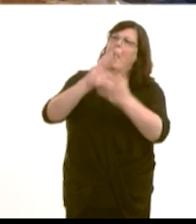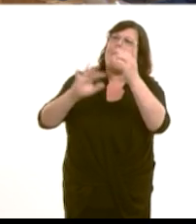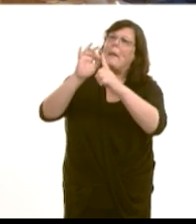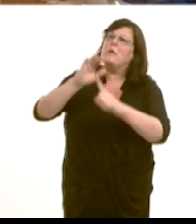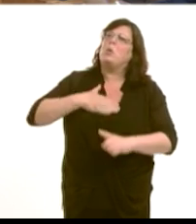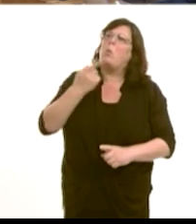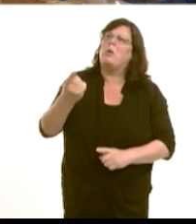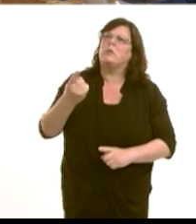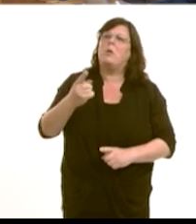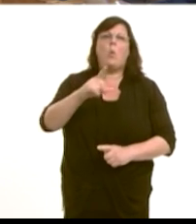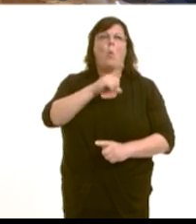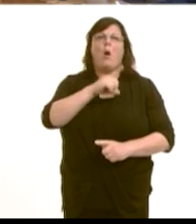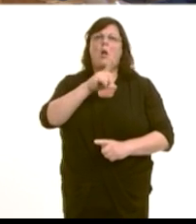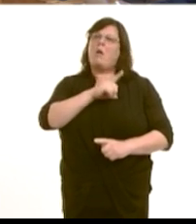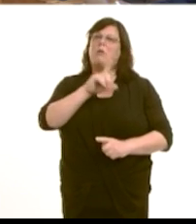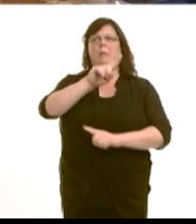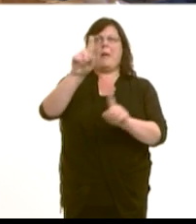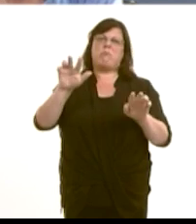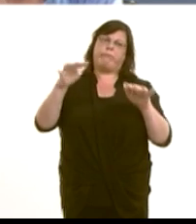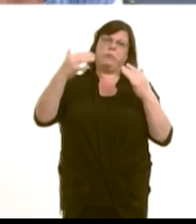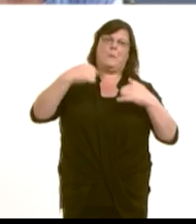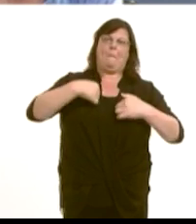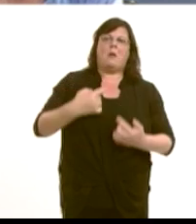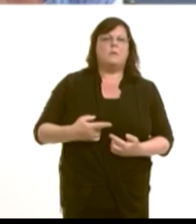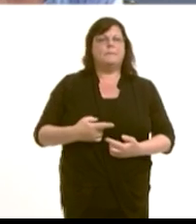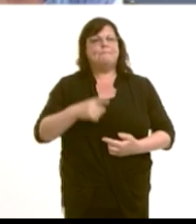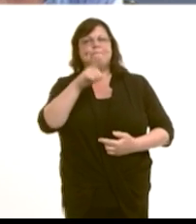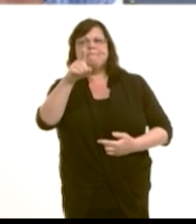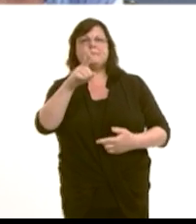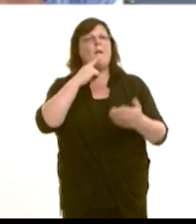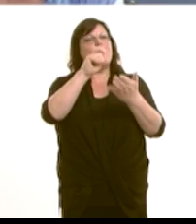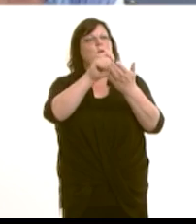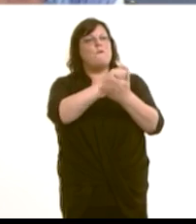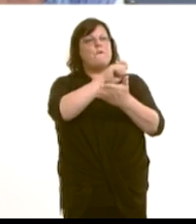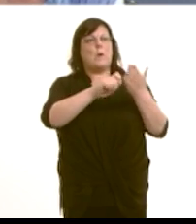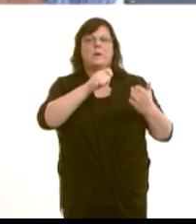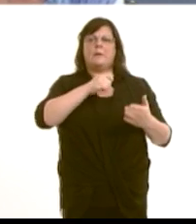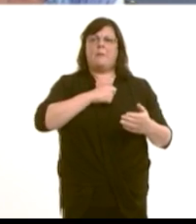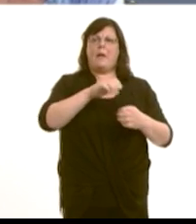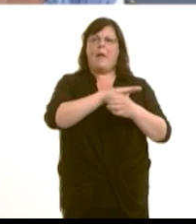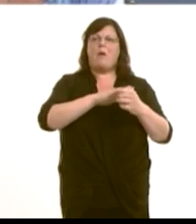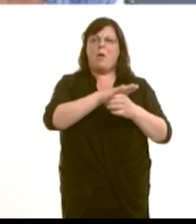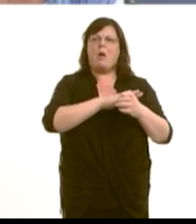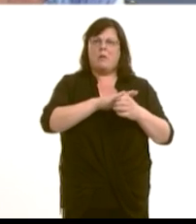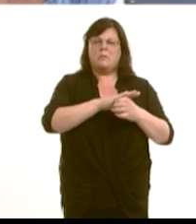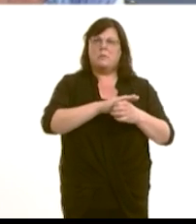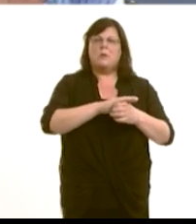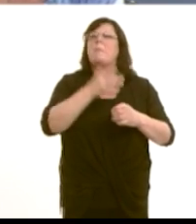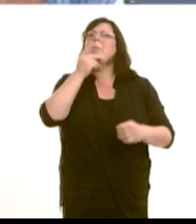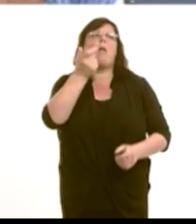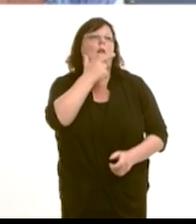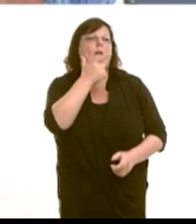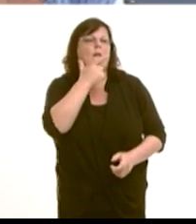listen to this message from me: voters in our constituencies want us to be their voice